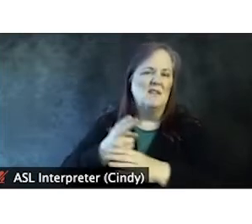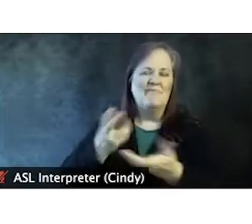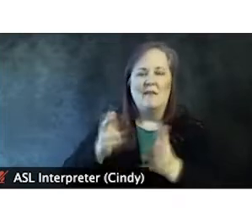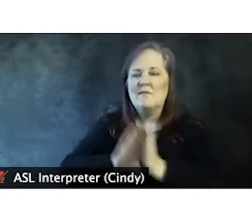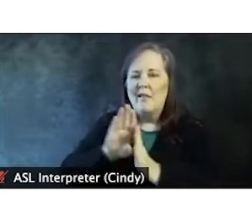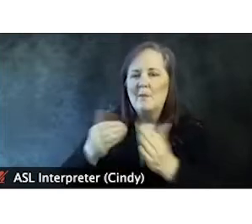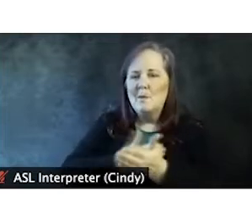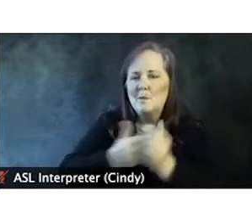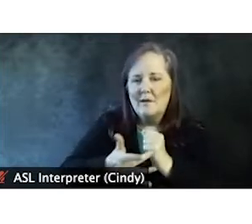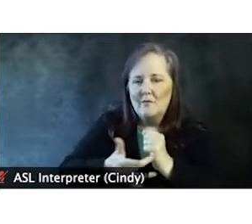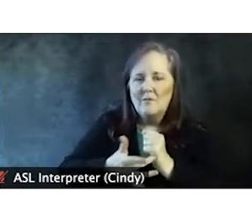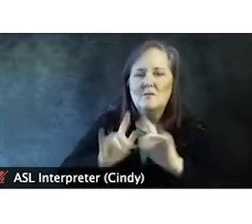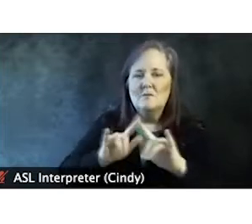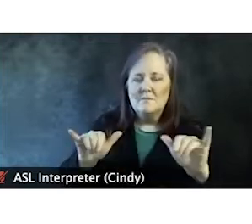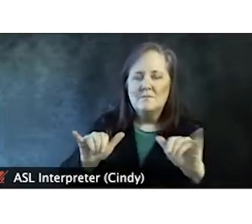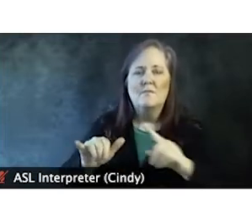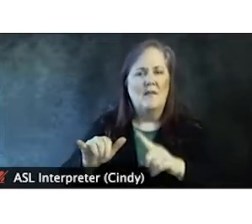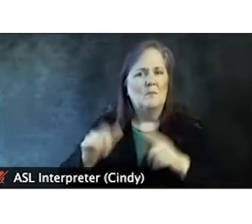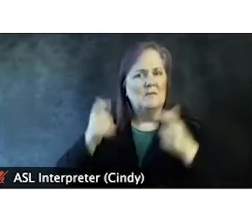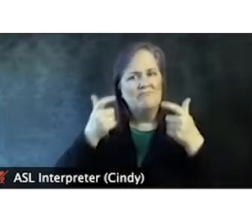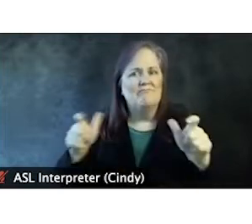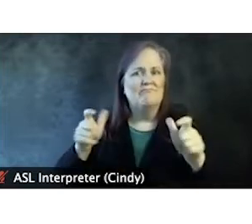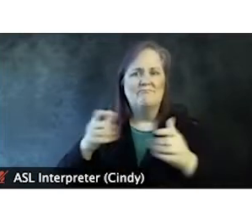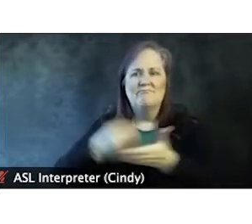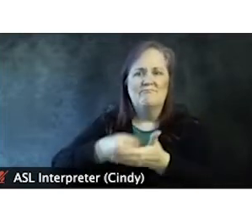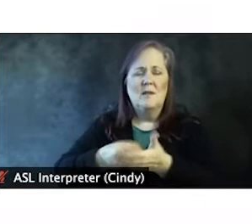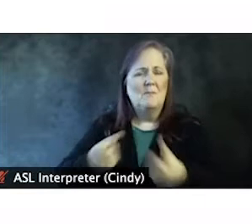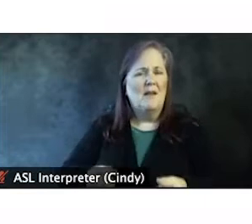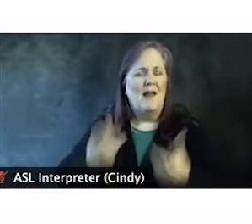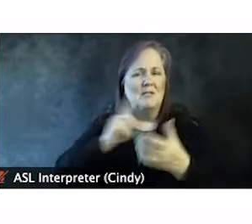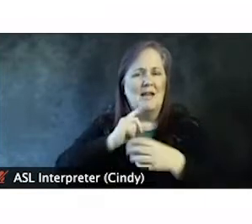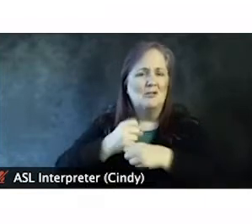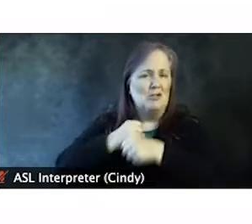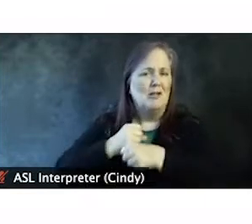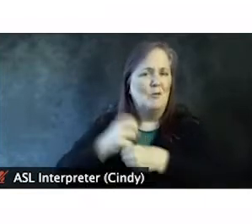The funding is really lopsided. So we have Robert Klein, the one who put it